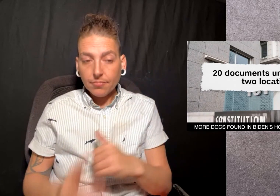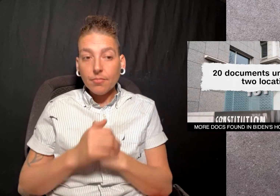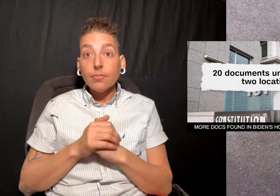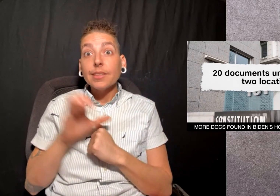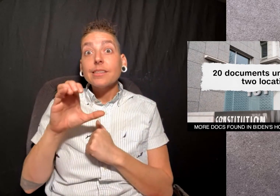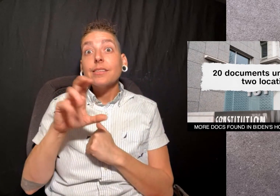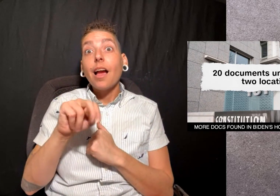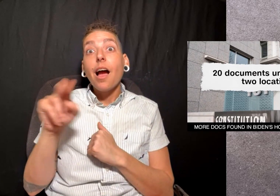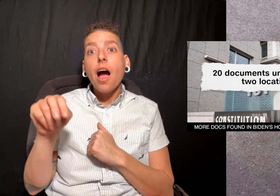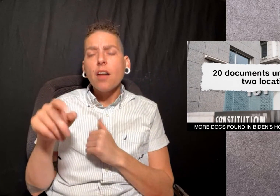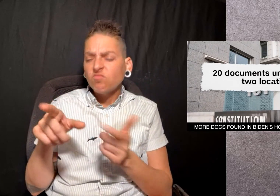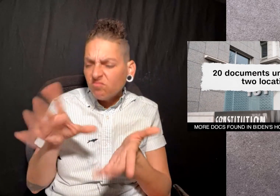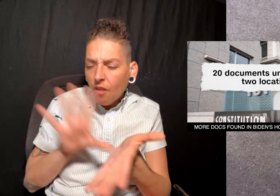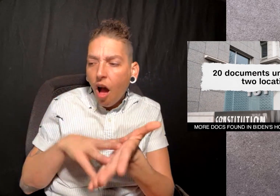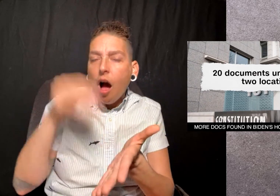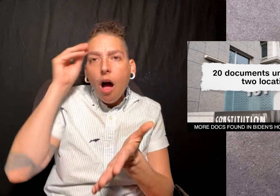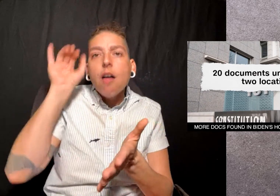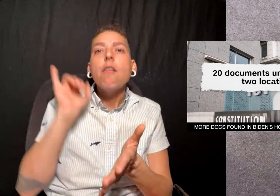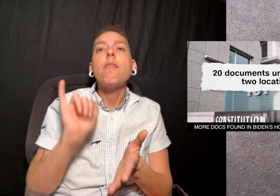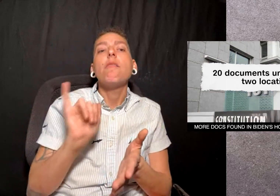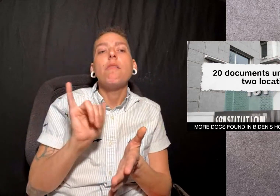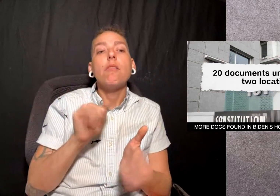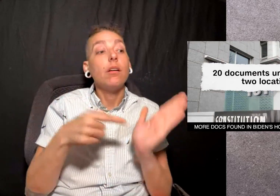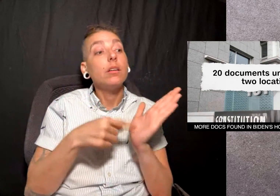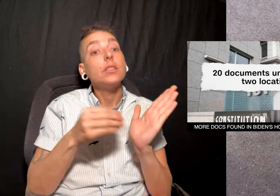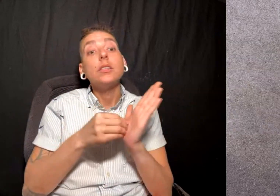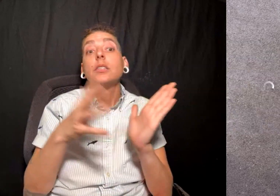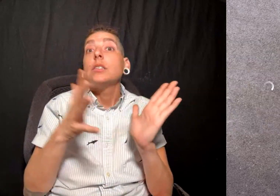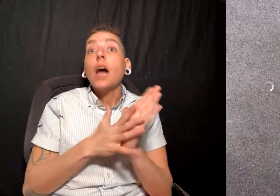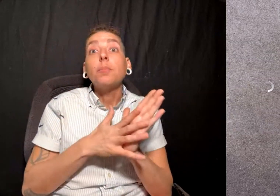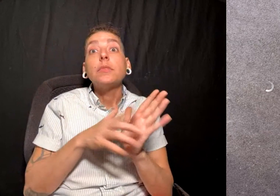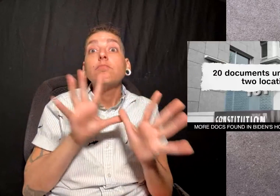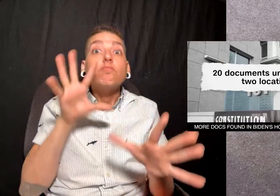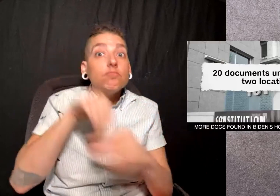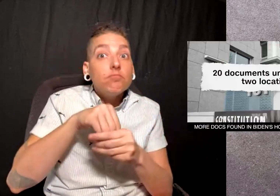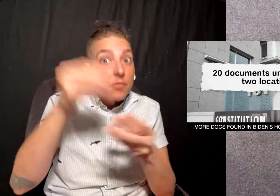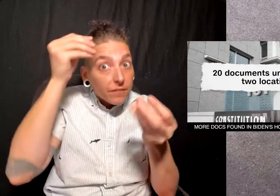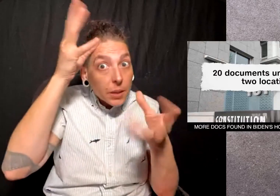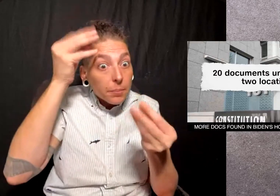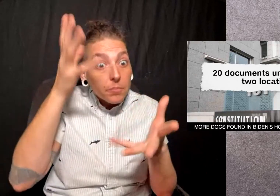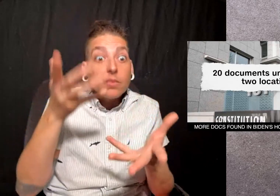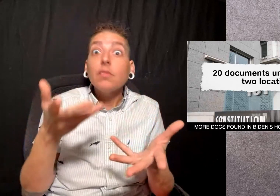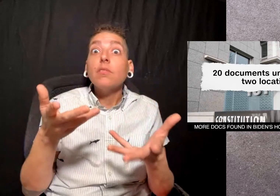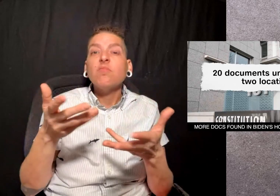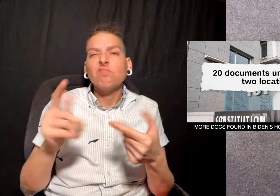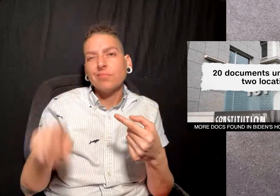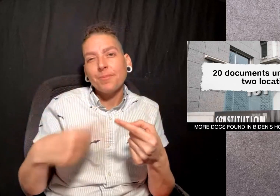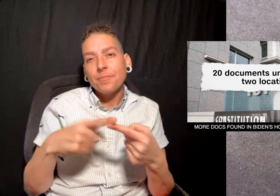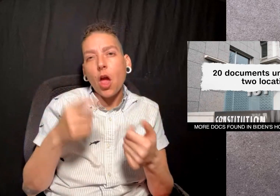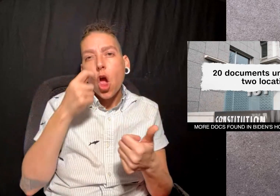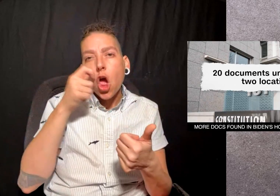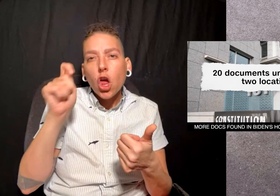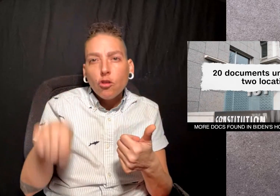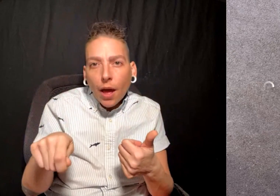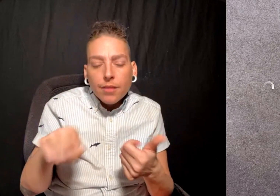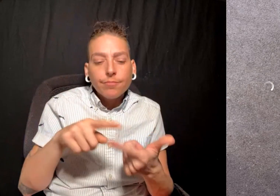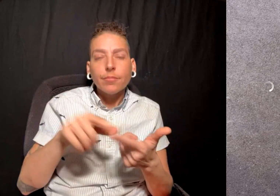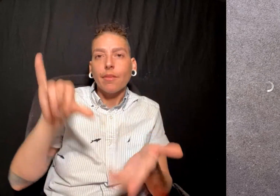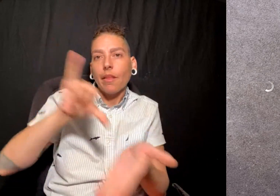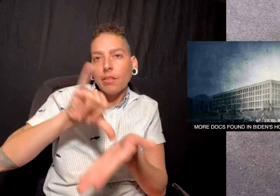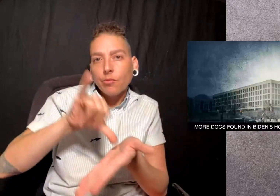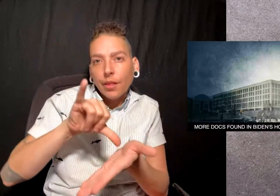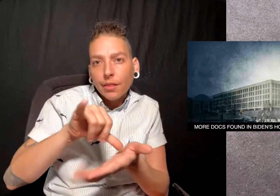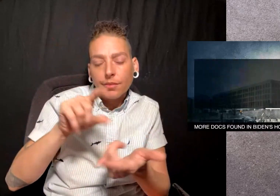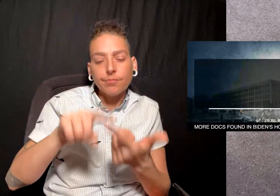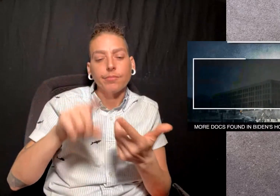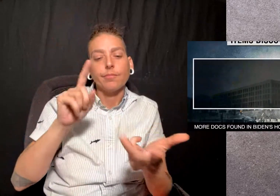CNN learned that the documents contain information about Ukraine Iran and the UK